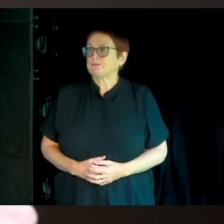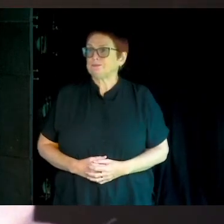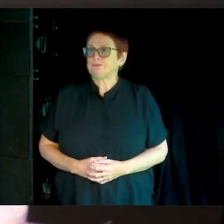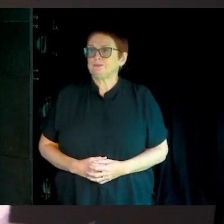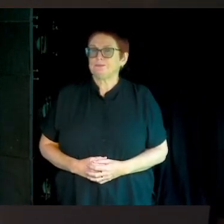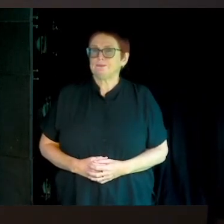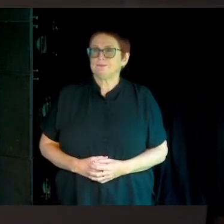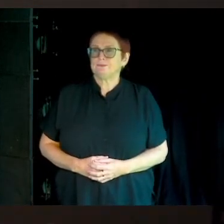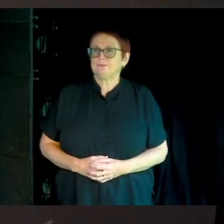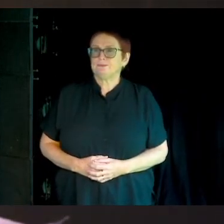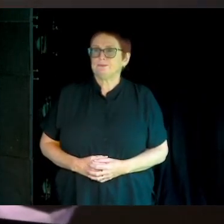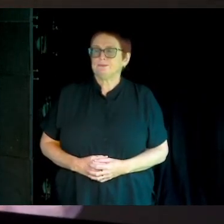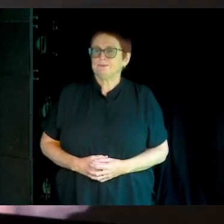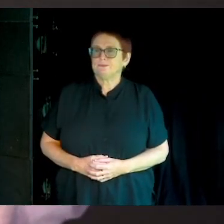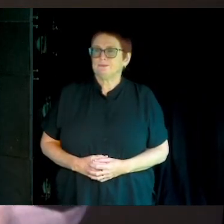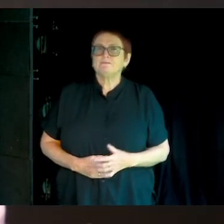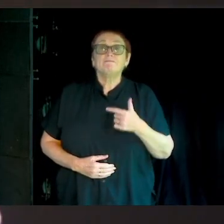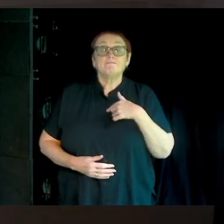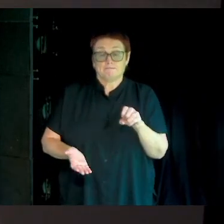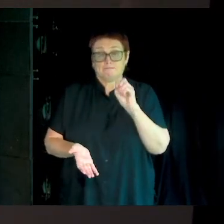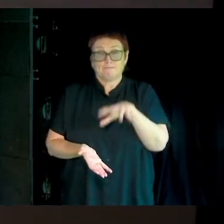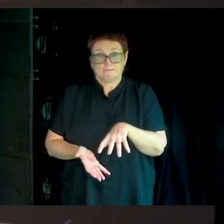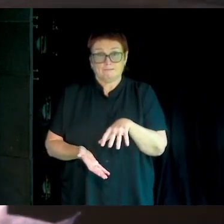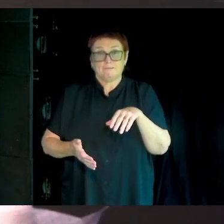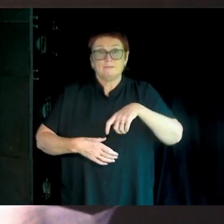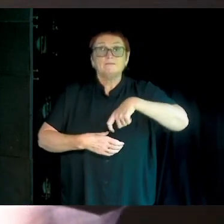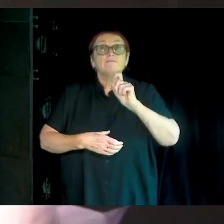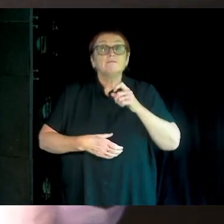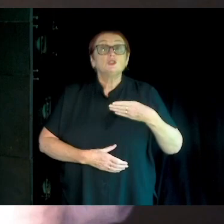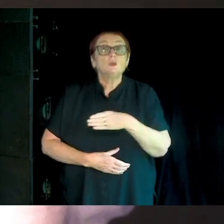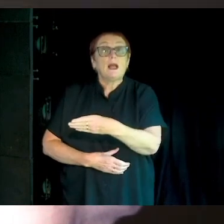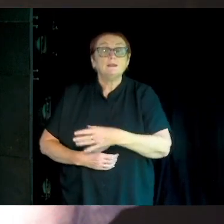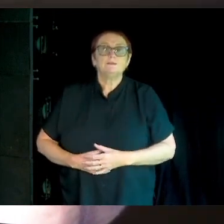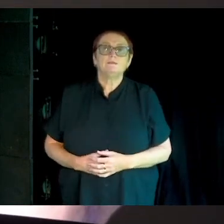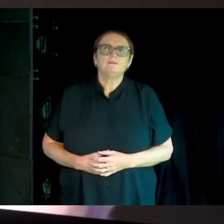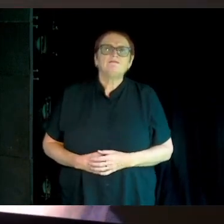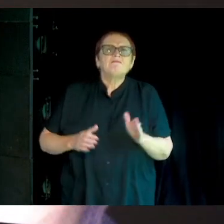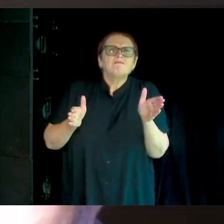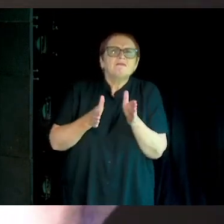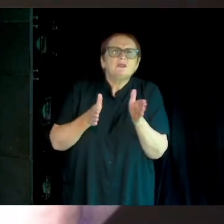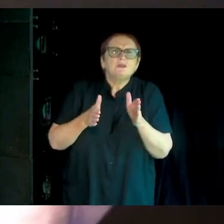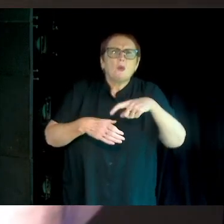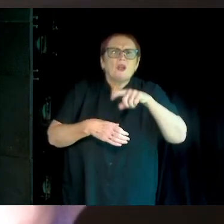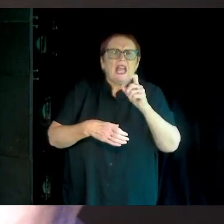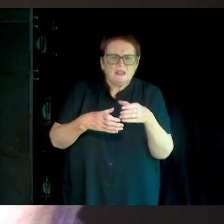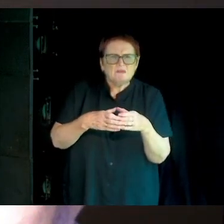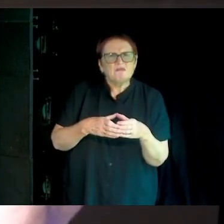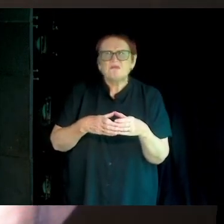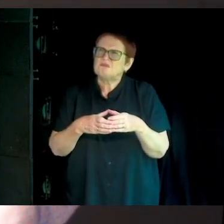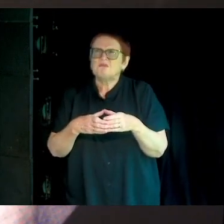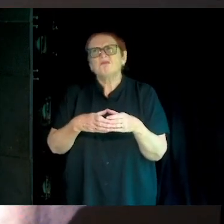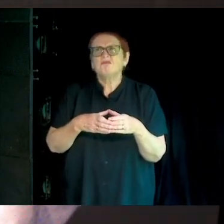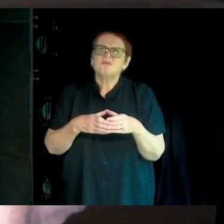I just put it in the tuna so I normally use small tuna can so I have like maybe one of the shallots